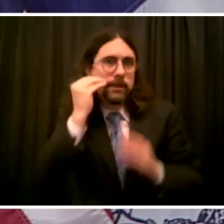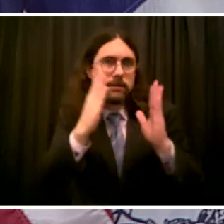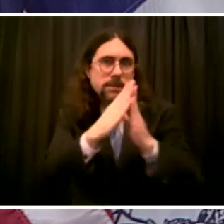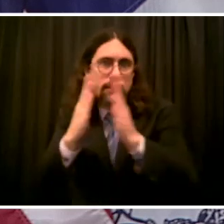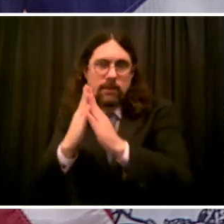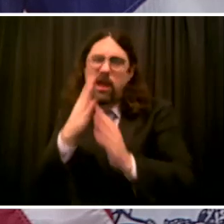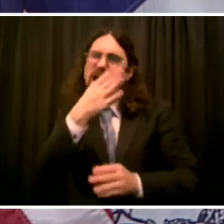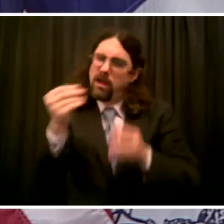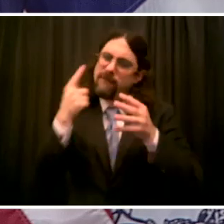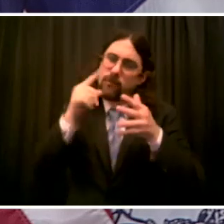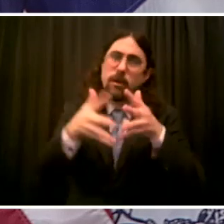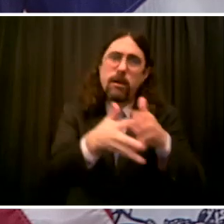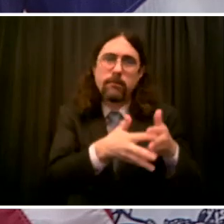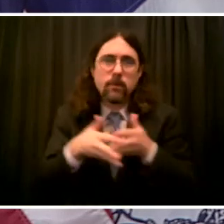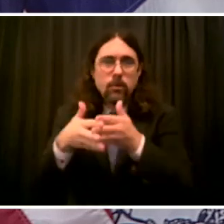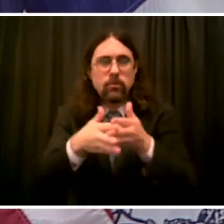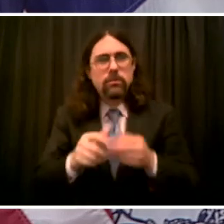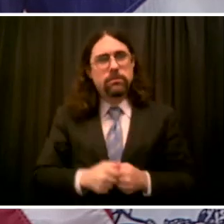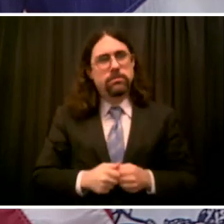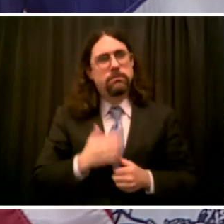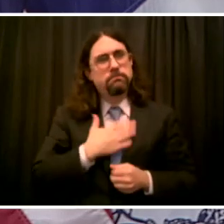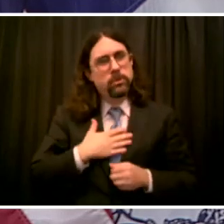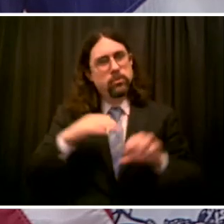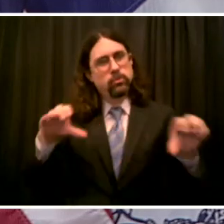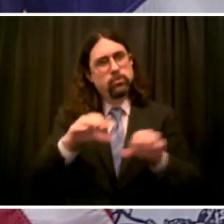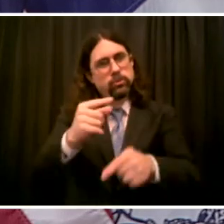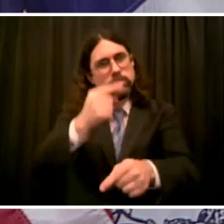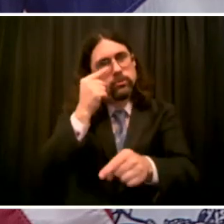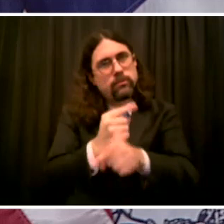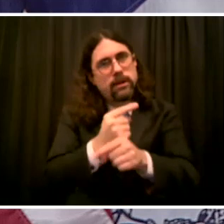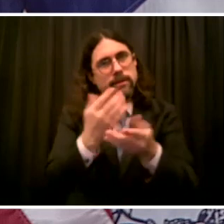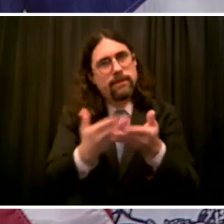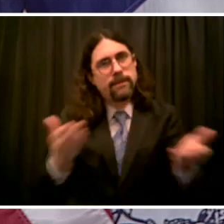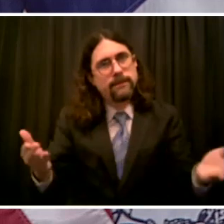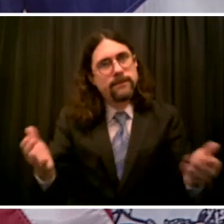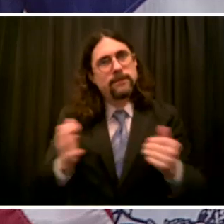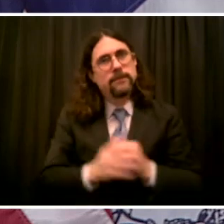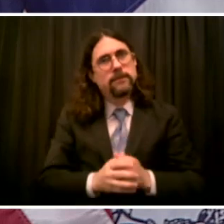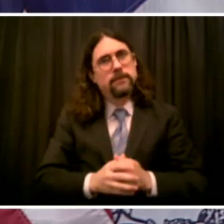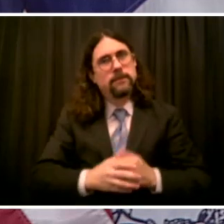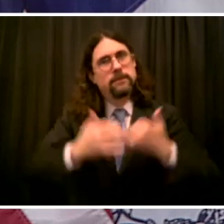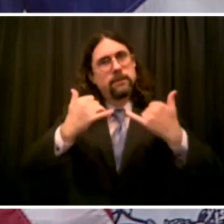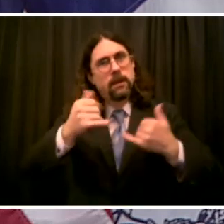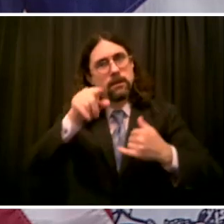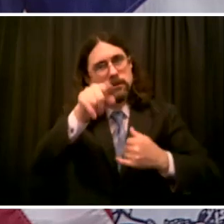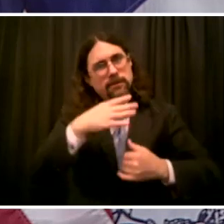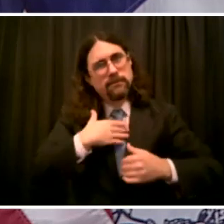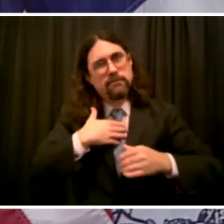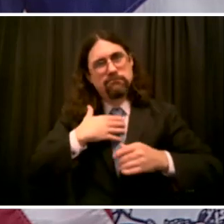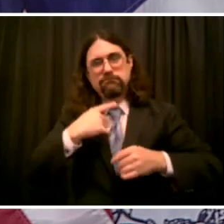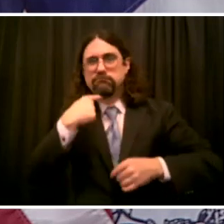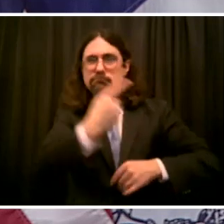TOWNS AND SATTES ALL OVER THIS COUNTRY. HERE'S A CHANCE TO GET IT RIGHT. HERE'S A CHANCE TO ACTUALLY BUILD